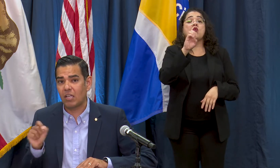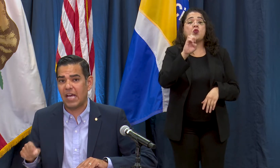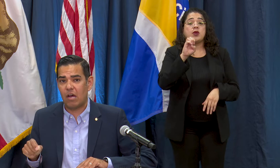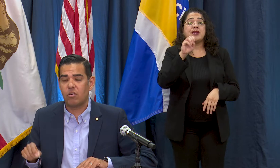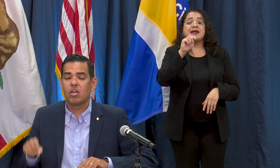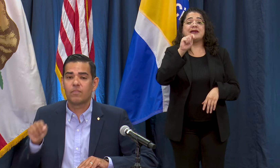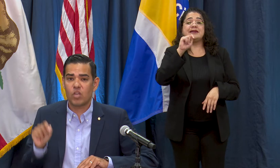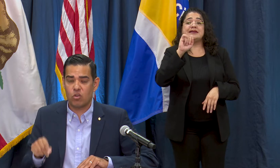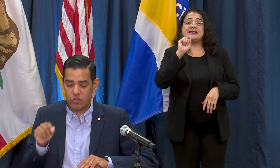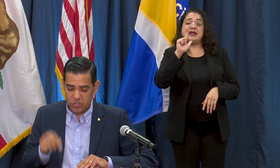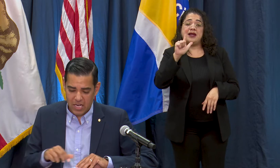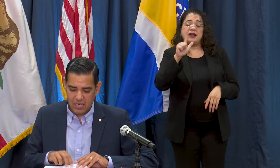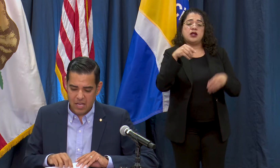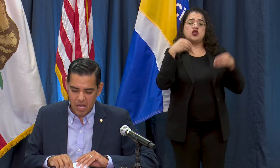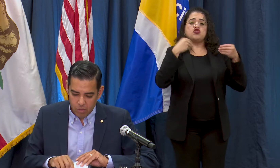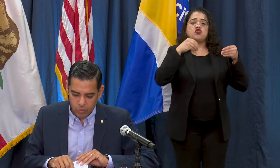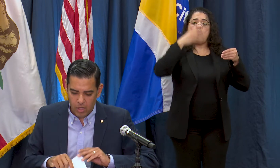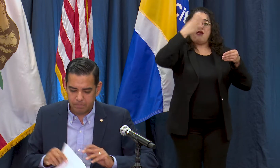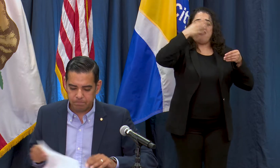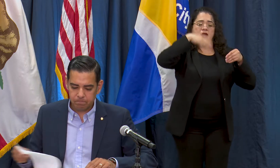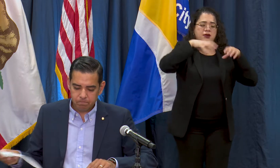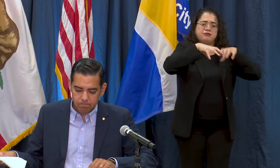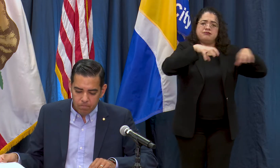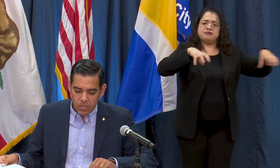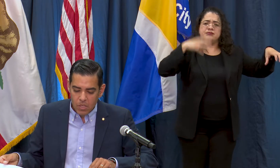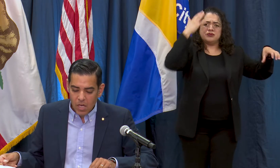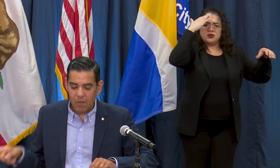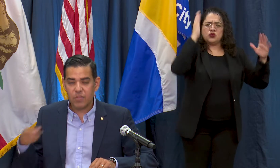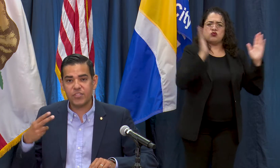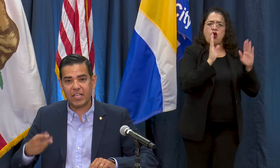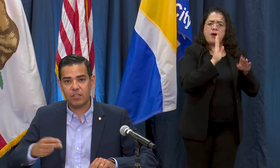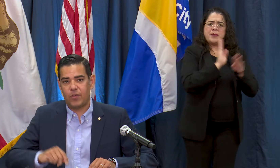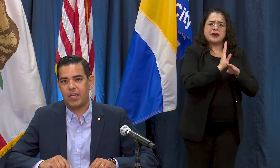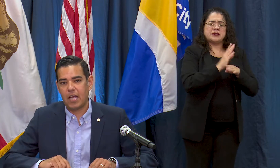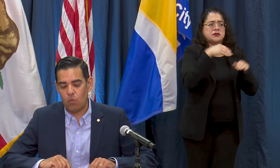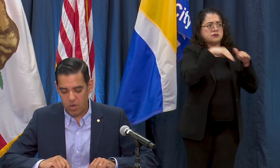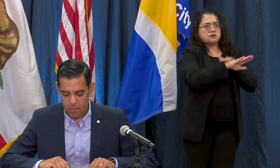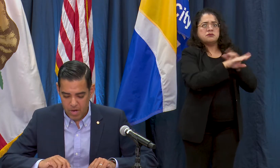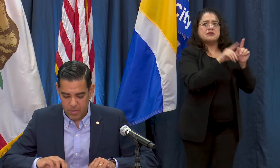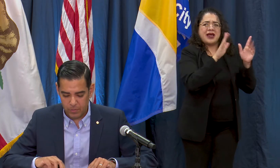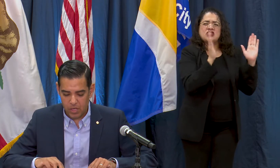allowed under the state health law. The second thing I want to remind people of